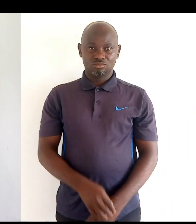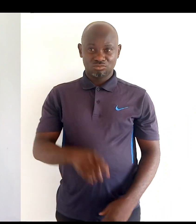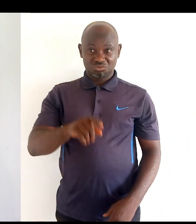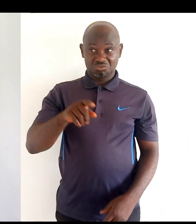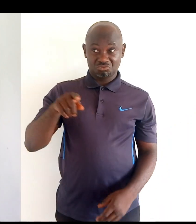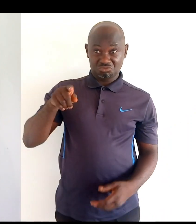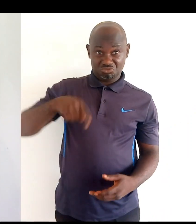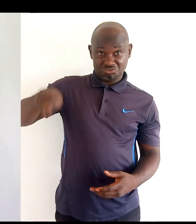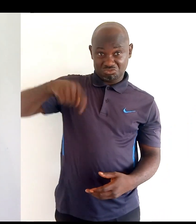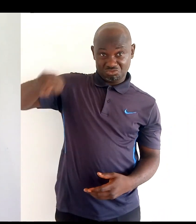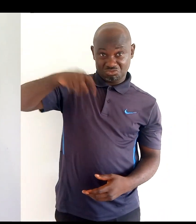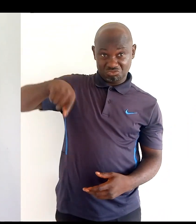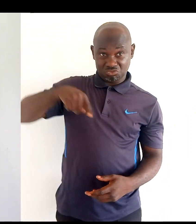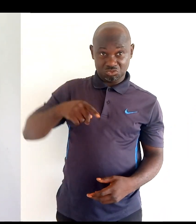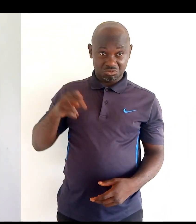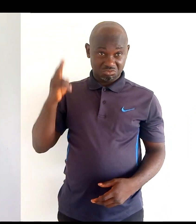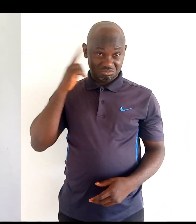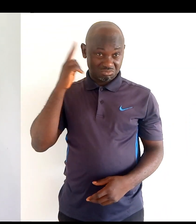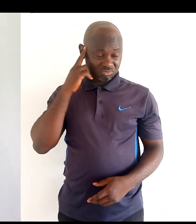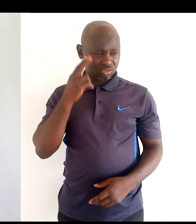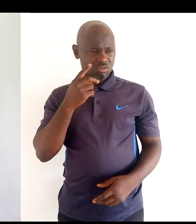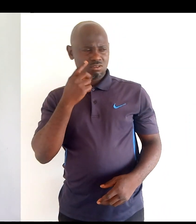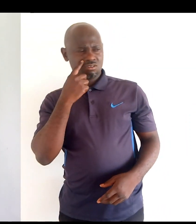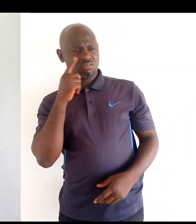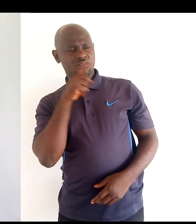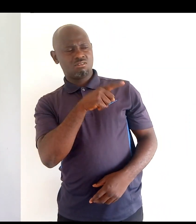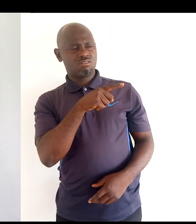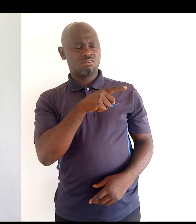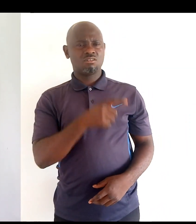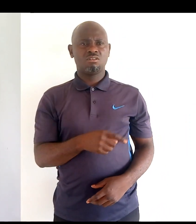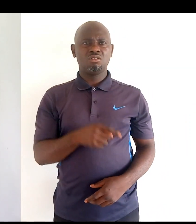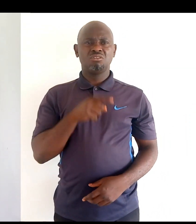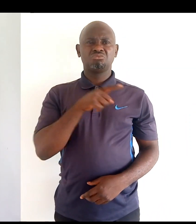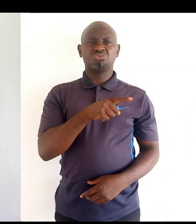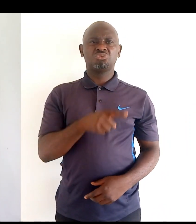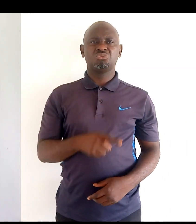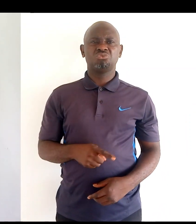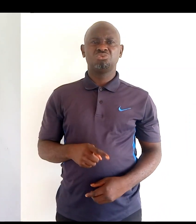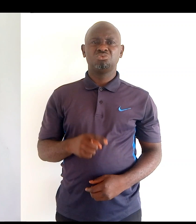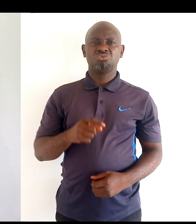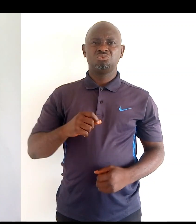bilinguals in the urban sign language together with their own sign languages. But in those years,